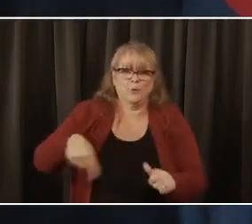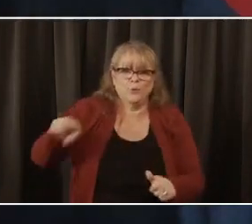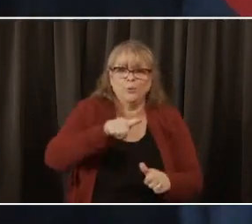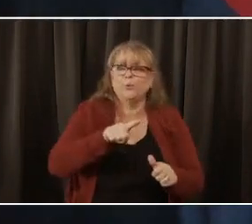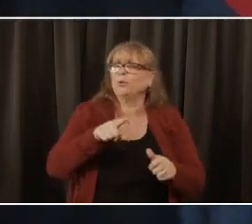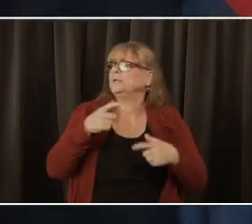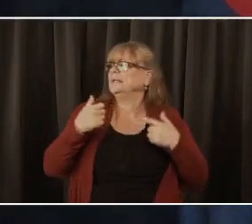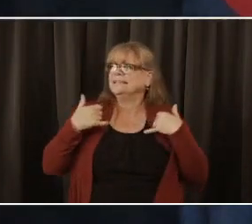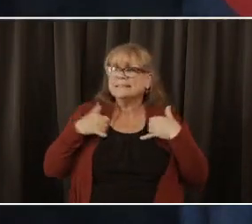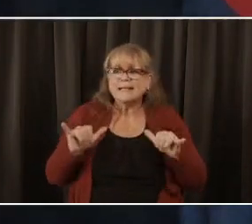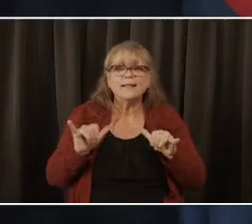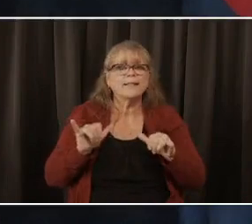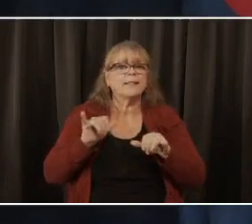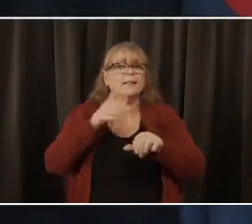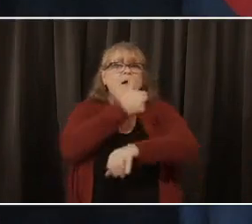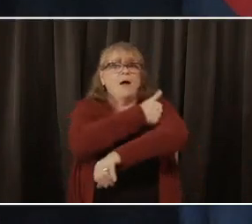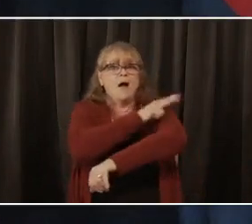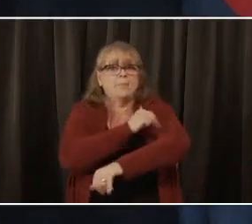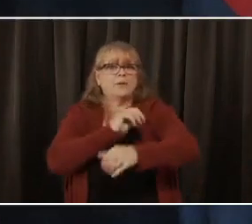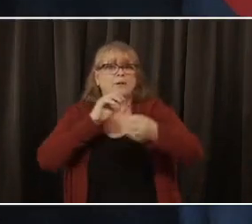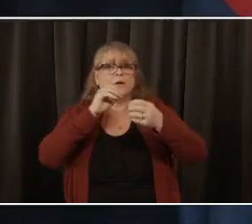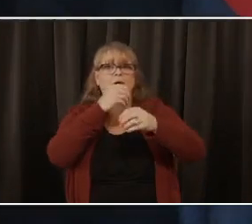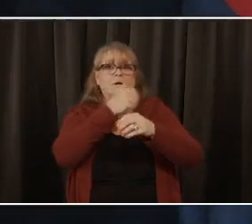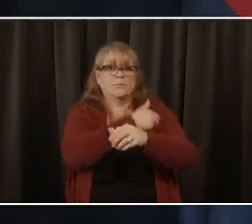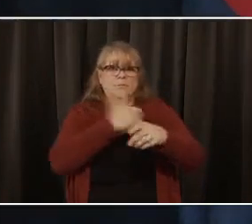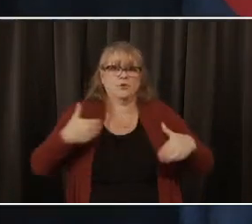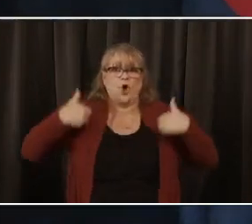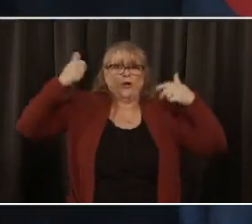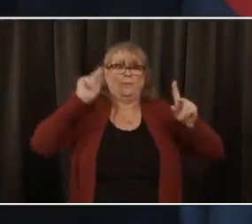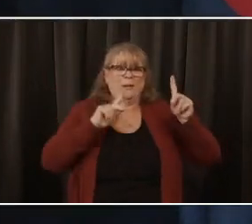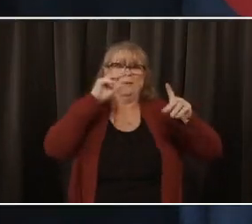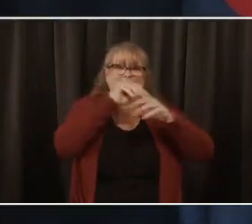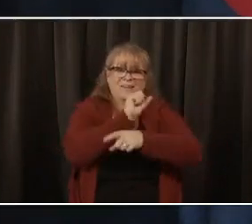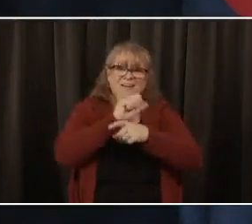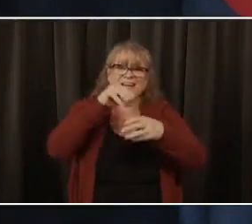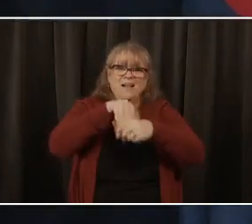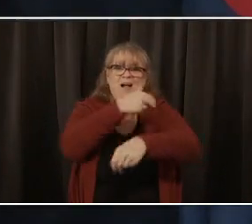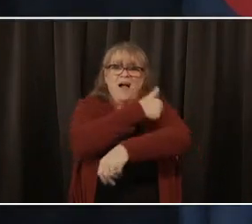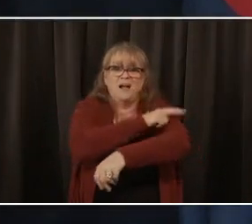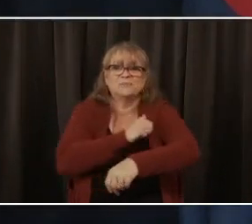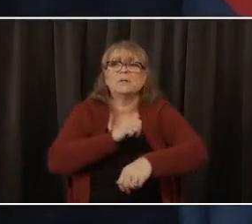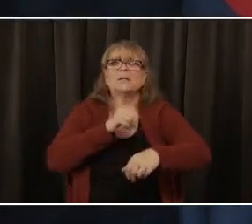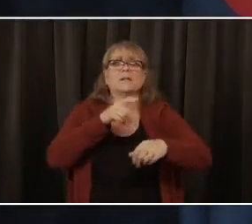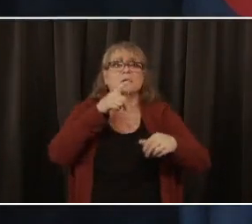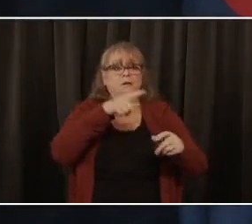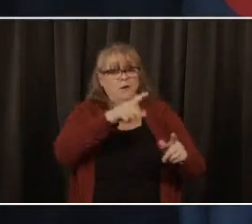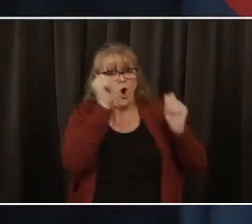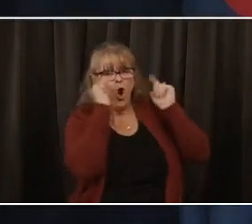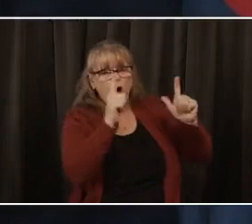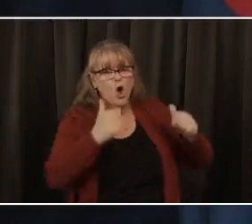And most importantly, we don't need to ride a fourth wave of this virus, we can end it by just